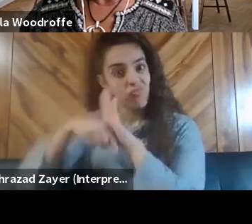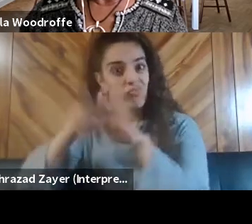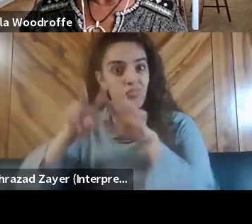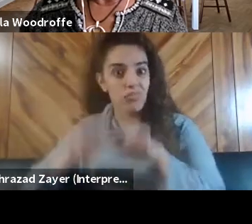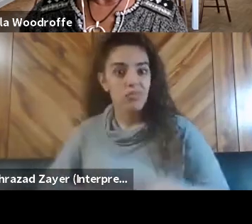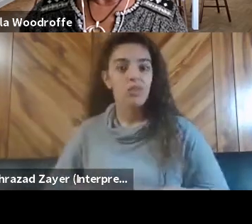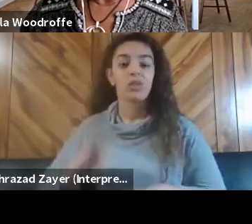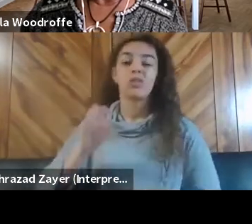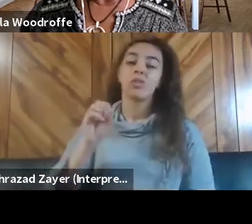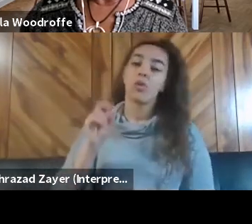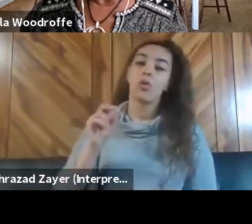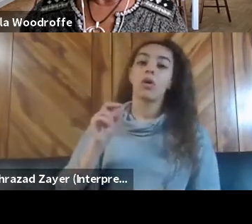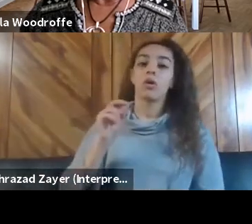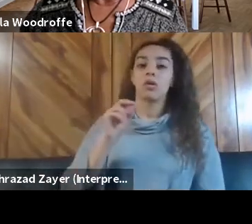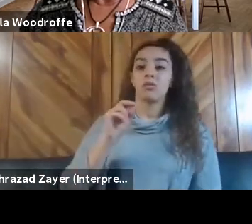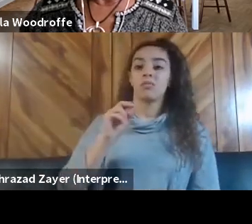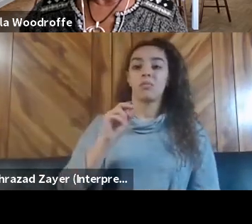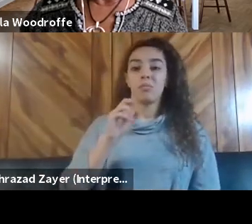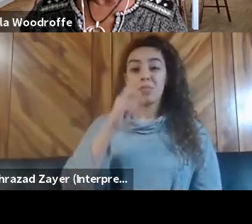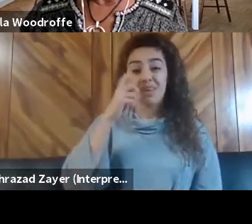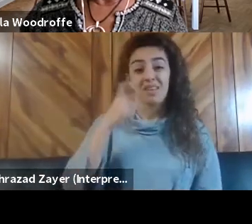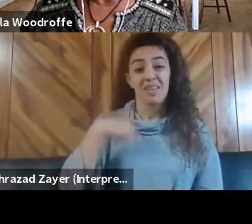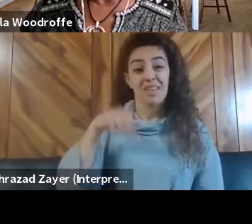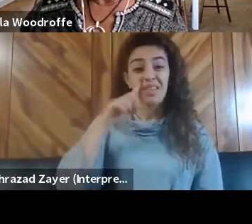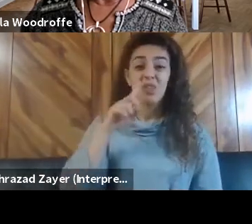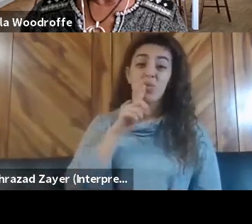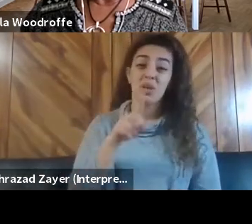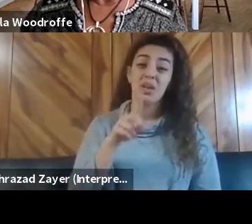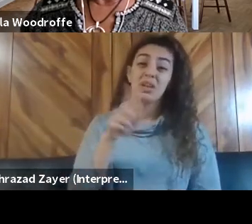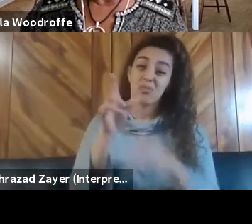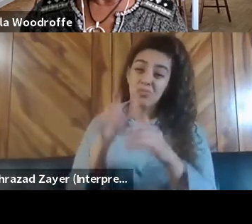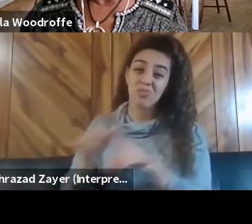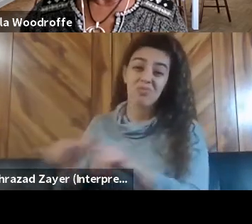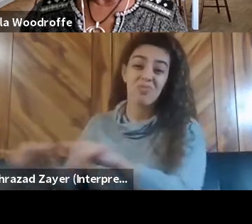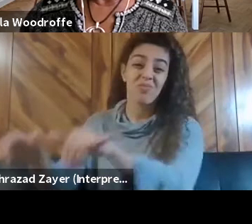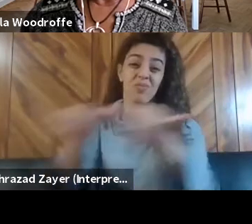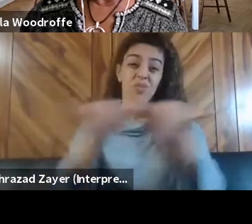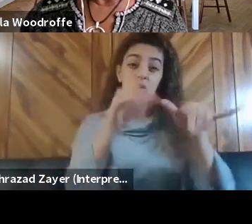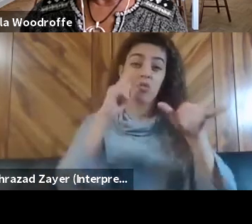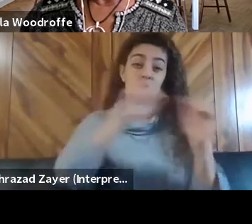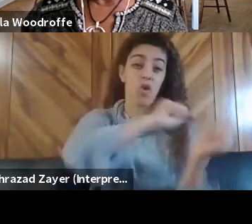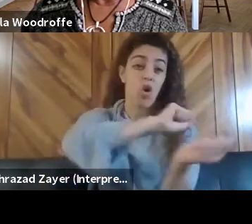or overestimate with them, I think they do that with every student, you can, you know, you have a classroom with 20 30 kids